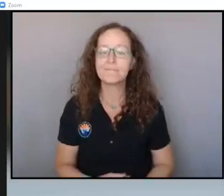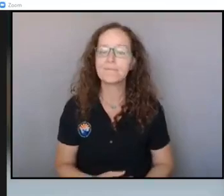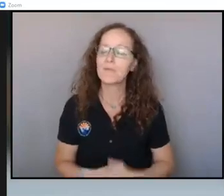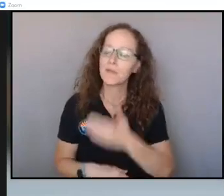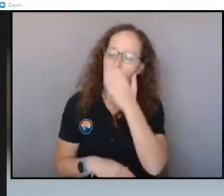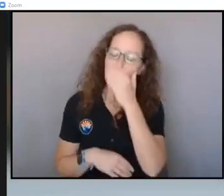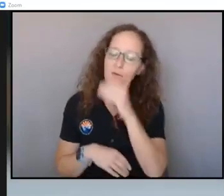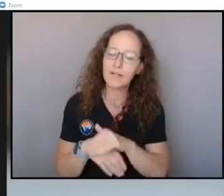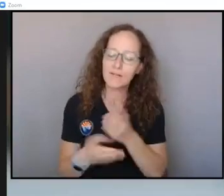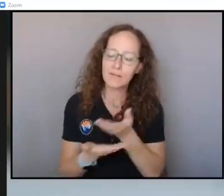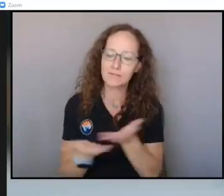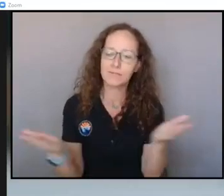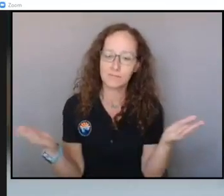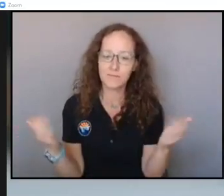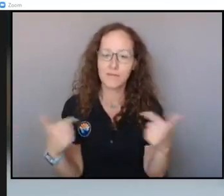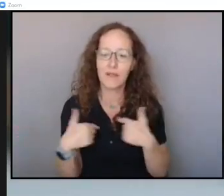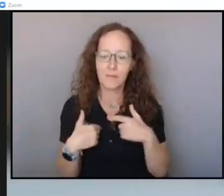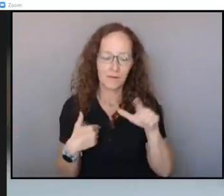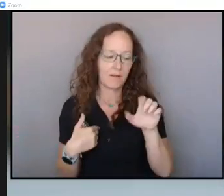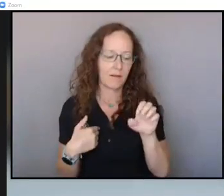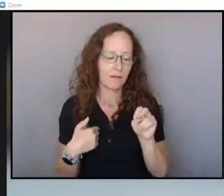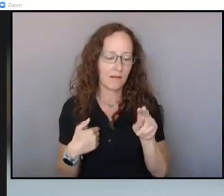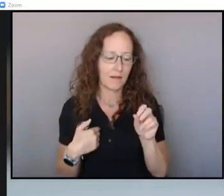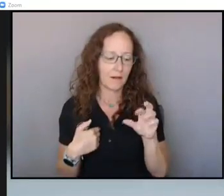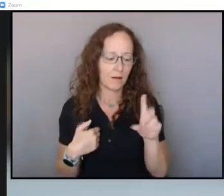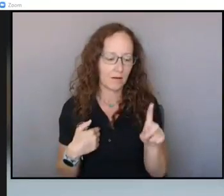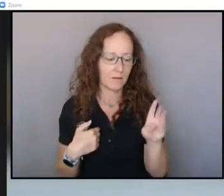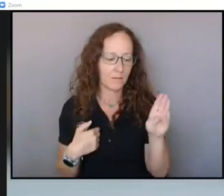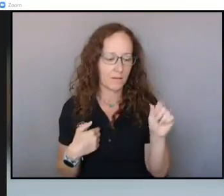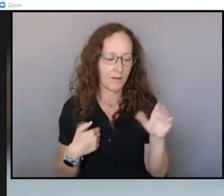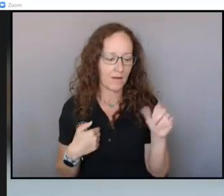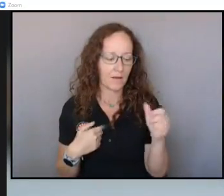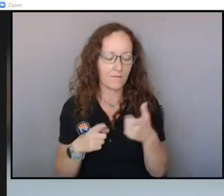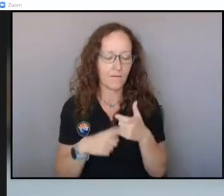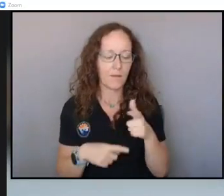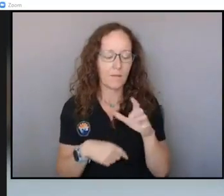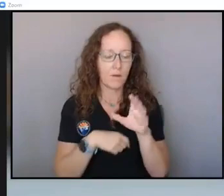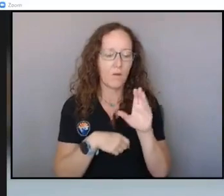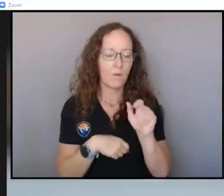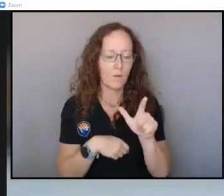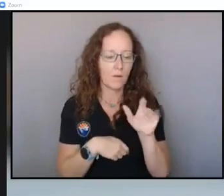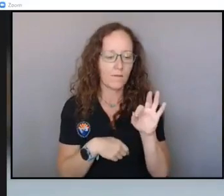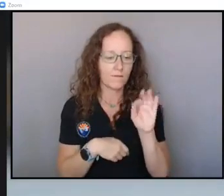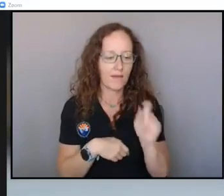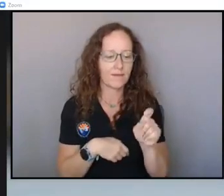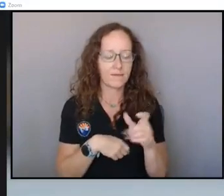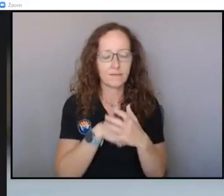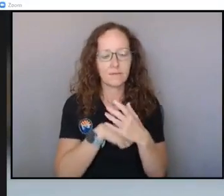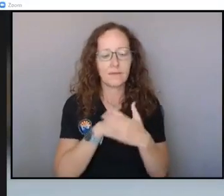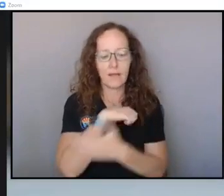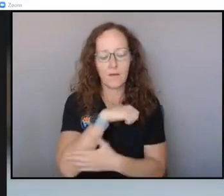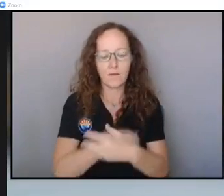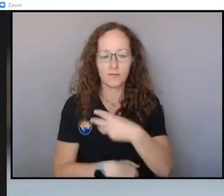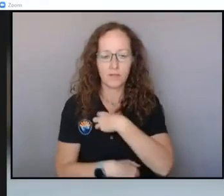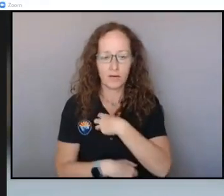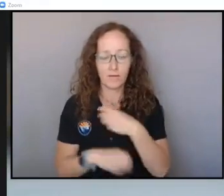I'M LEONARD BACA, COLFAX COUNTY SHERIFF'S OFFICE. I WANTED TO CHECK IN WITH EVERYBODY AND UPDATE THEM AS TO WHAT IS GOING ON IN COLFAX.